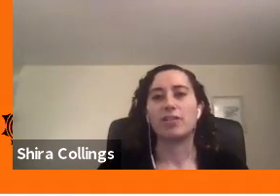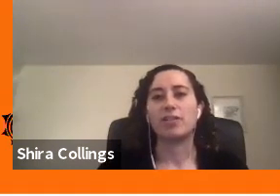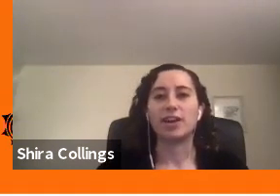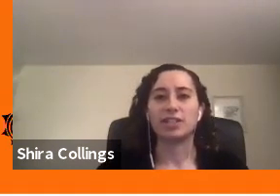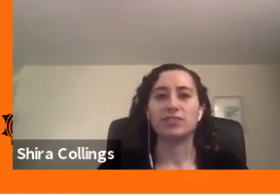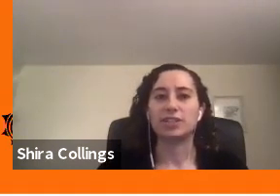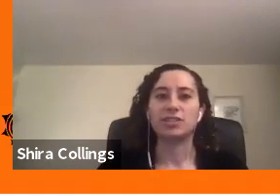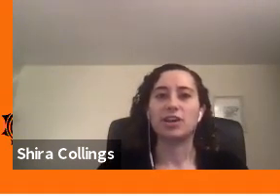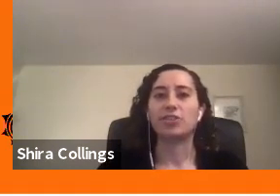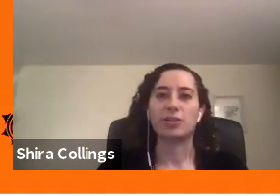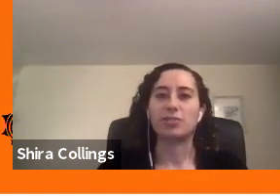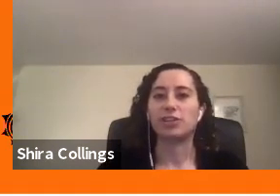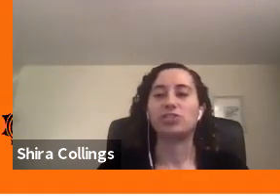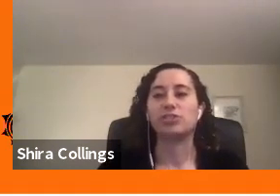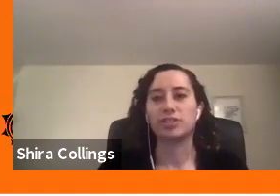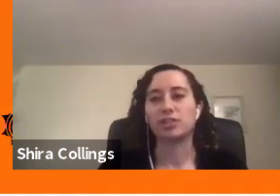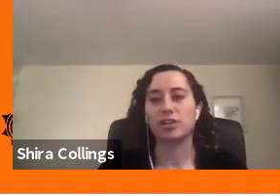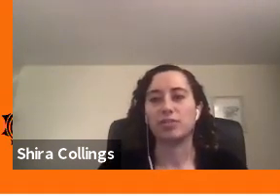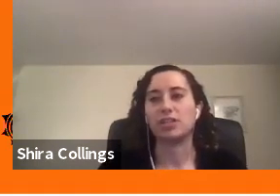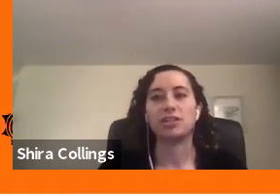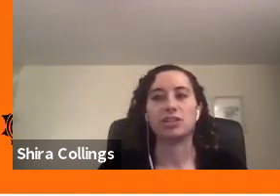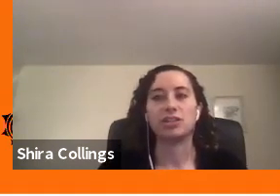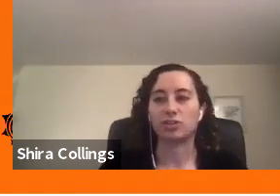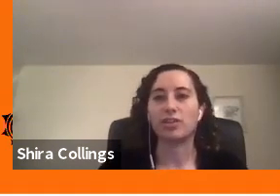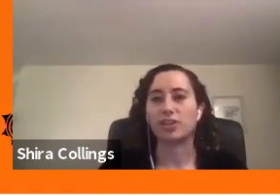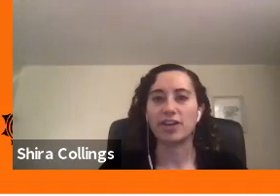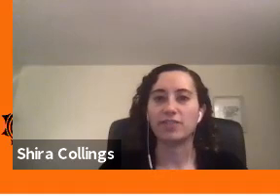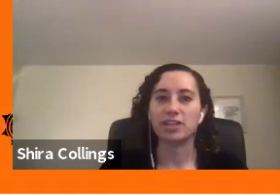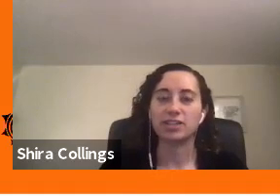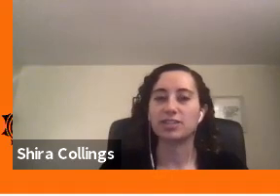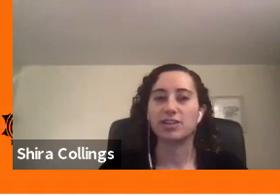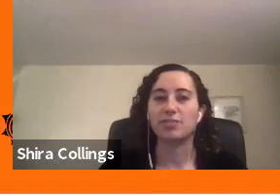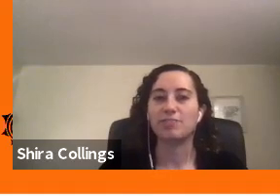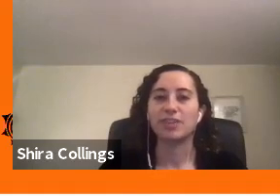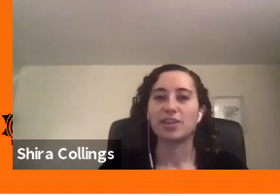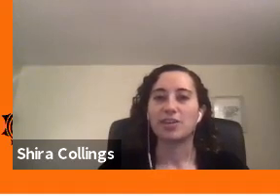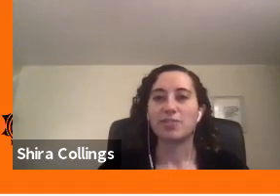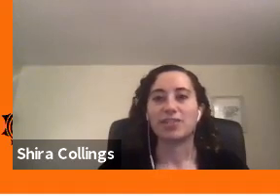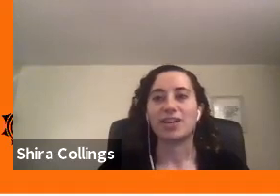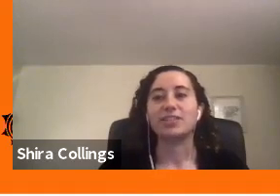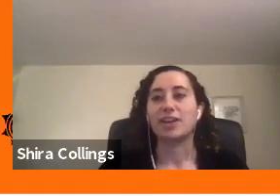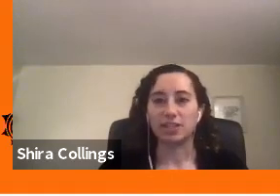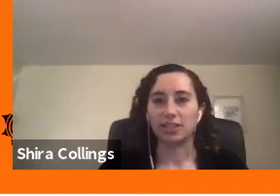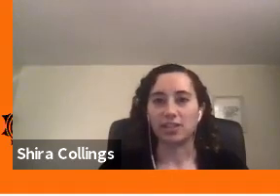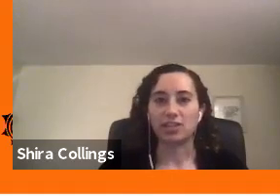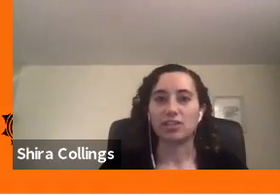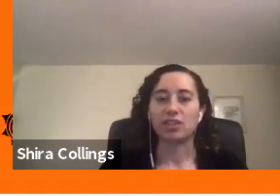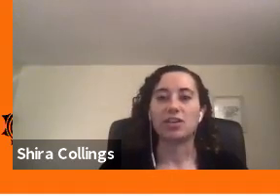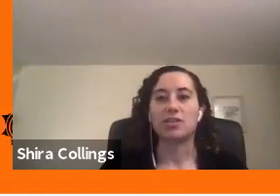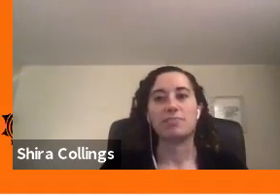You can definitely look up lists of, there is a lot of lists that people have put together of fat activists and healthcare